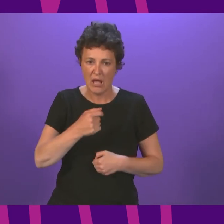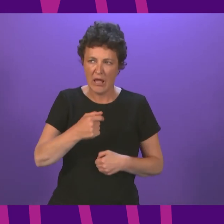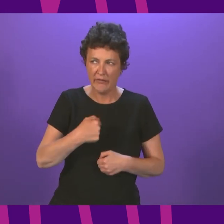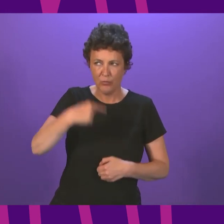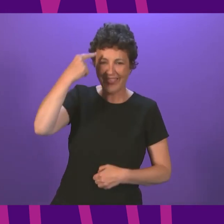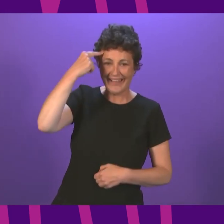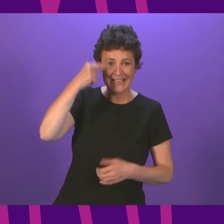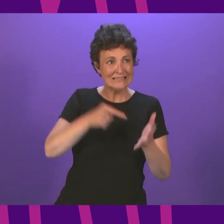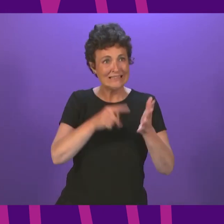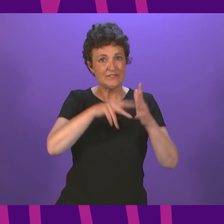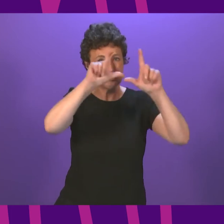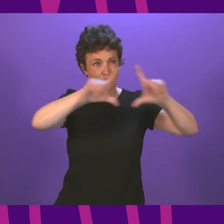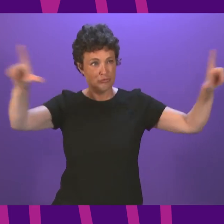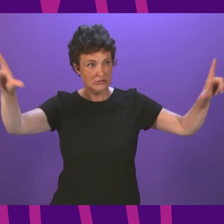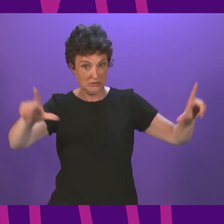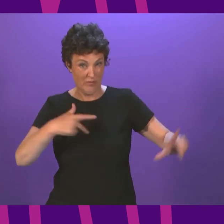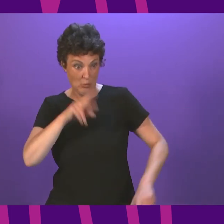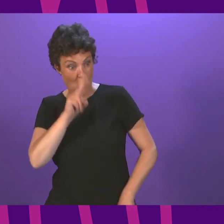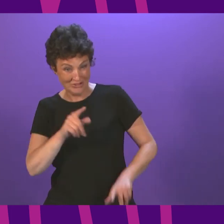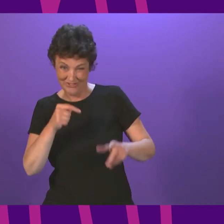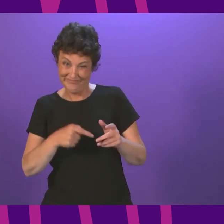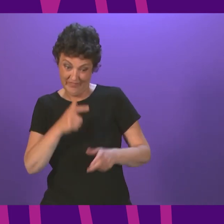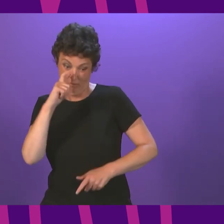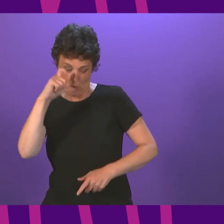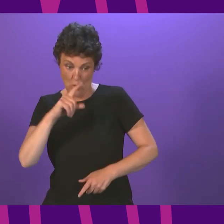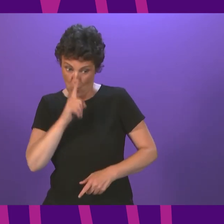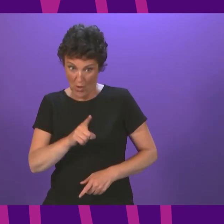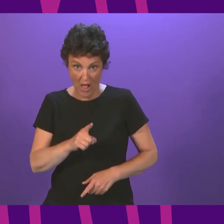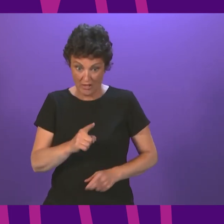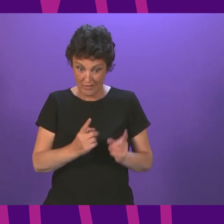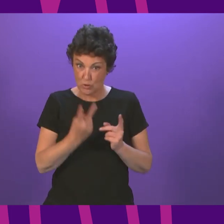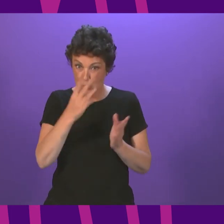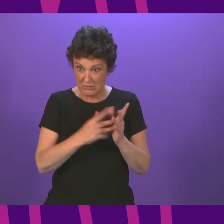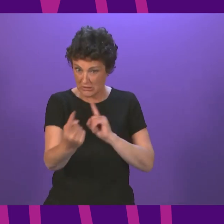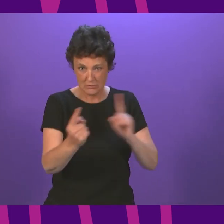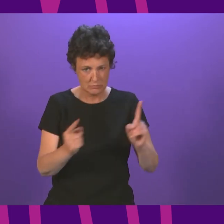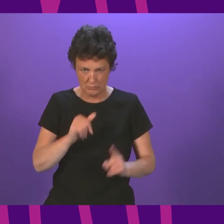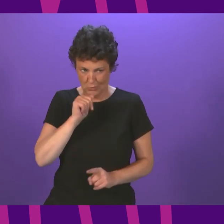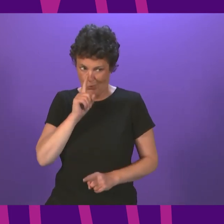decisions that are made and no consistency, compliance will diminish as a consequence.